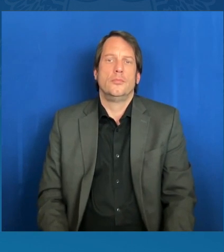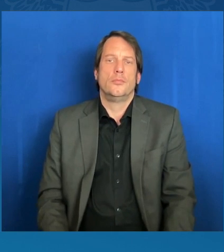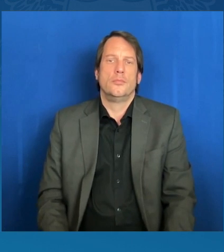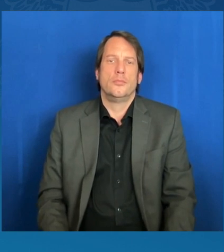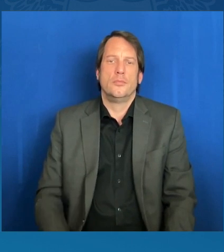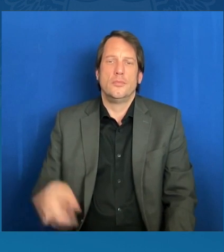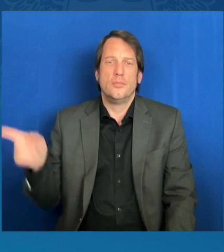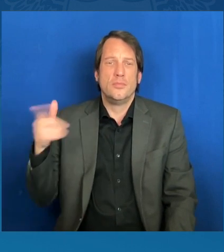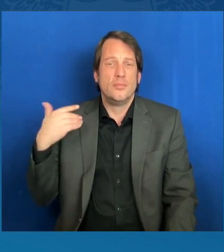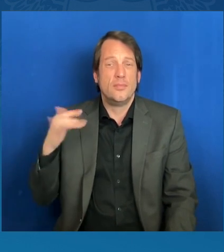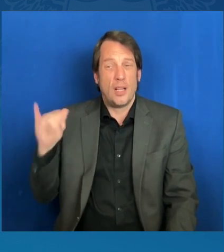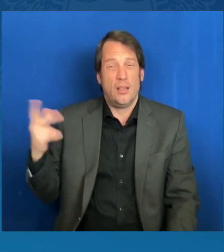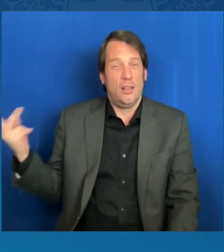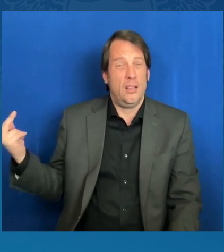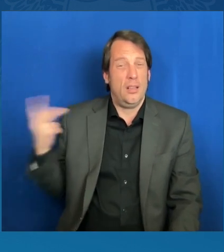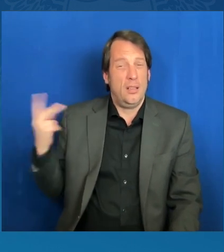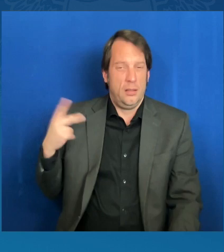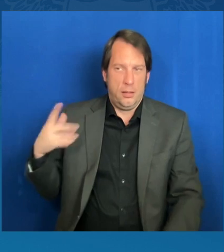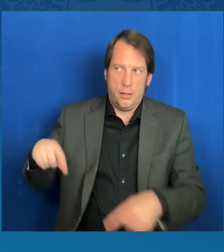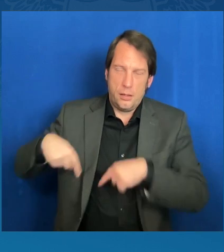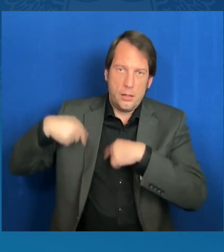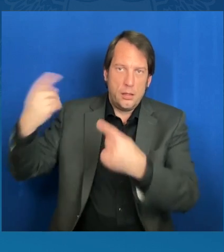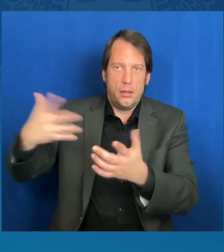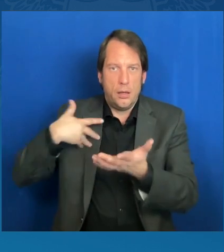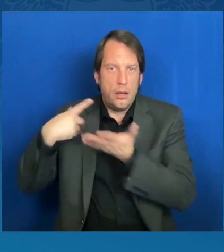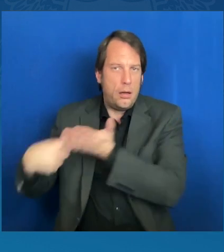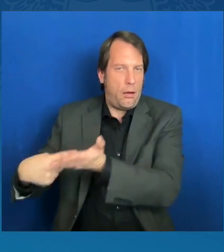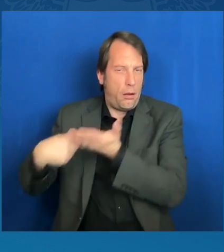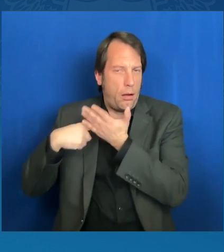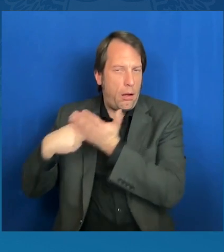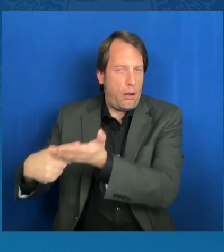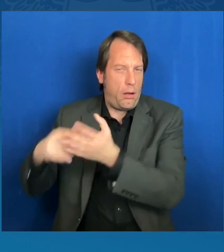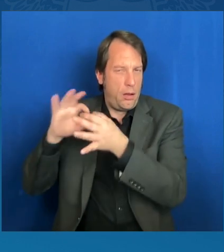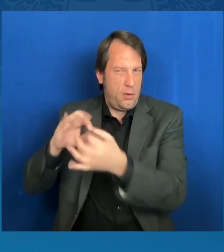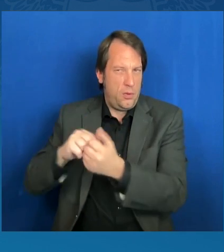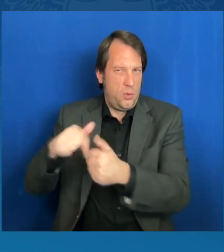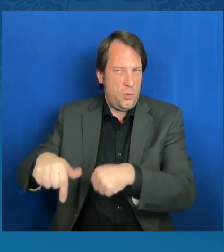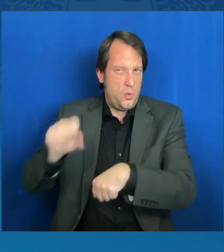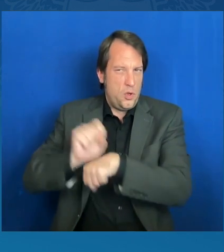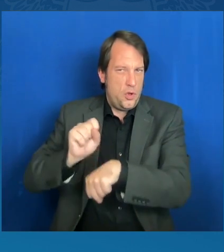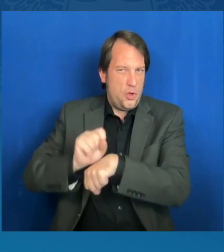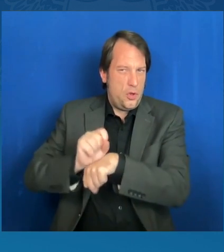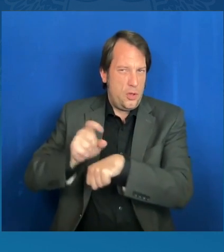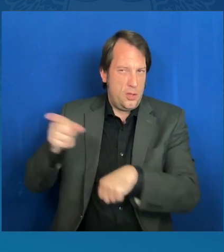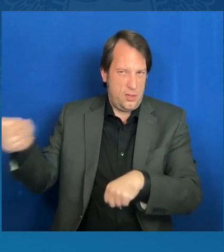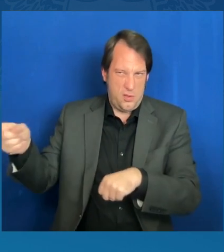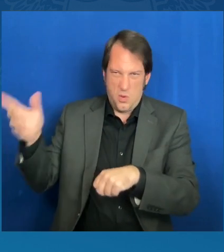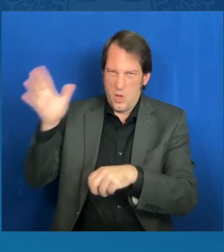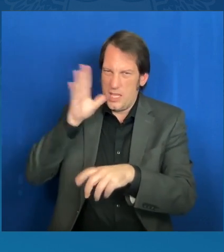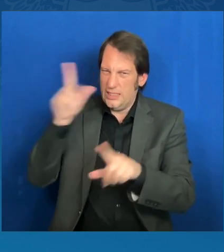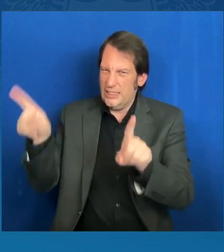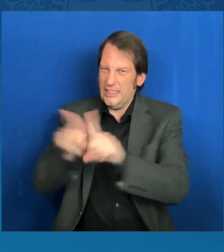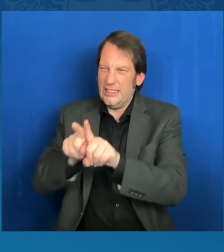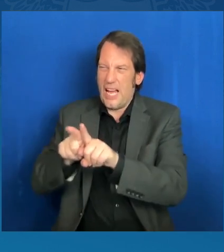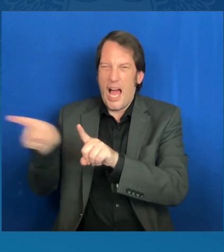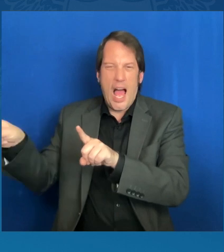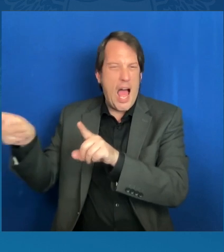and I know he's going to replicate this in a big old way in Maryland and -- and put everybody to shame in terms of showing